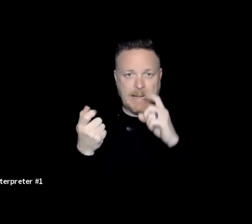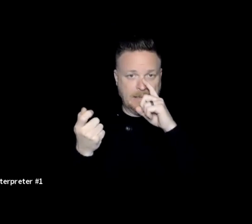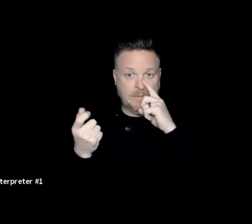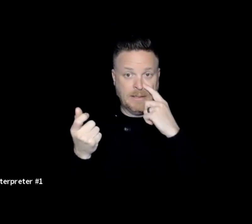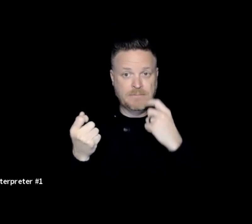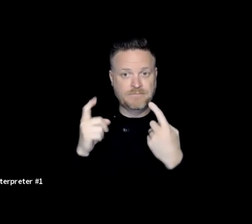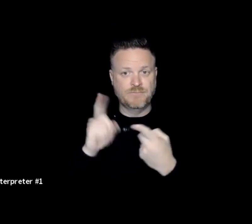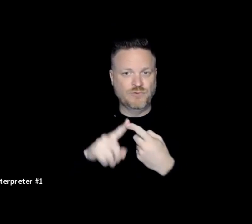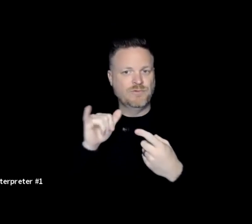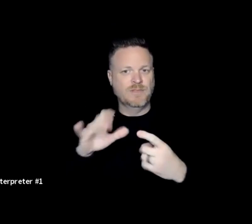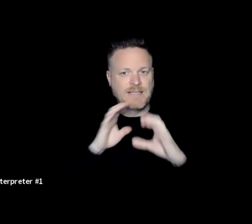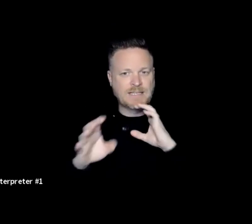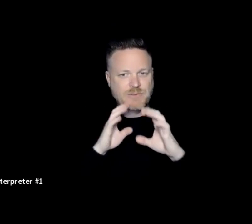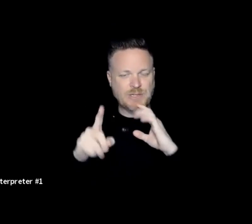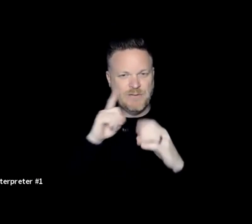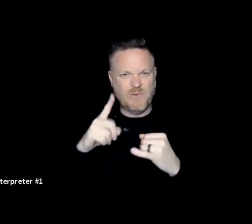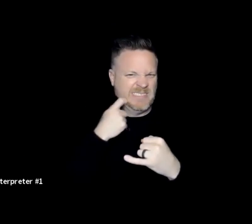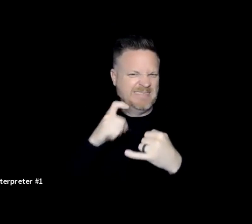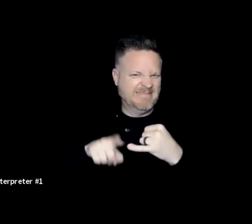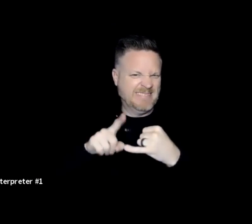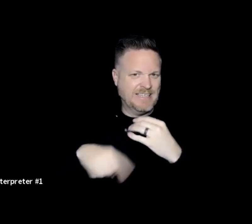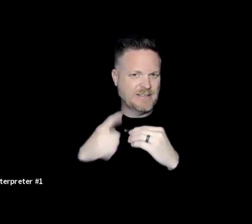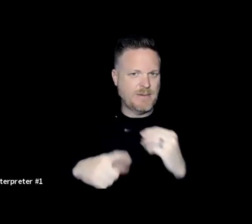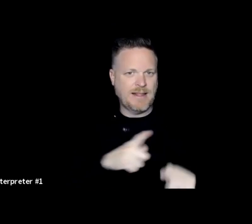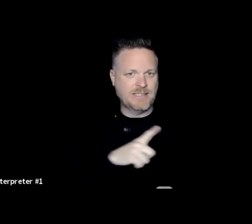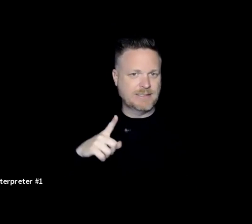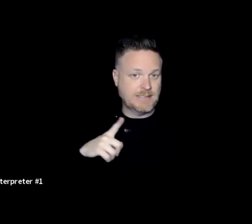conversation to the last part about legislation. >> Please do.